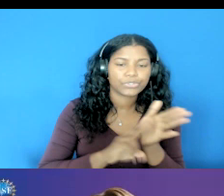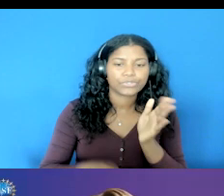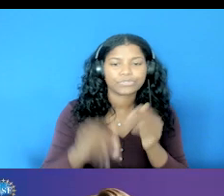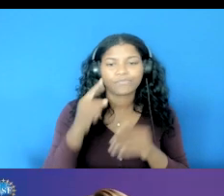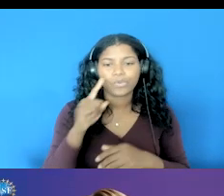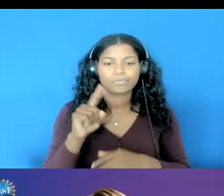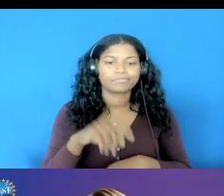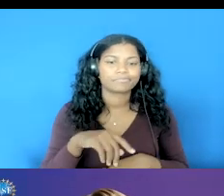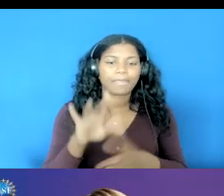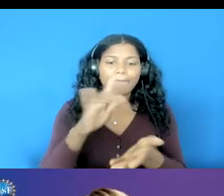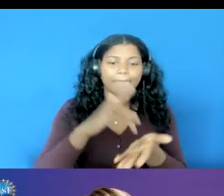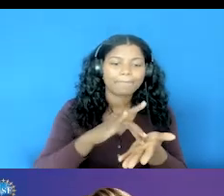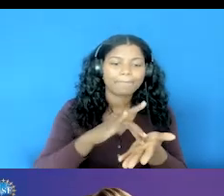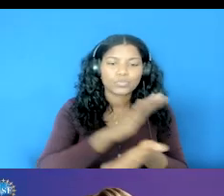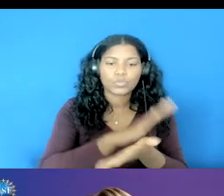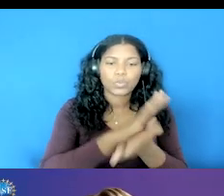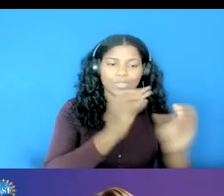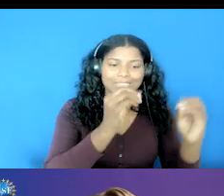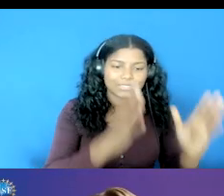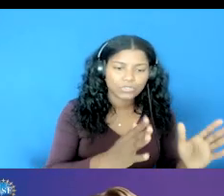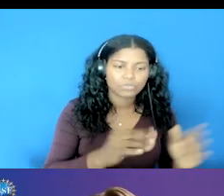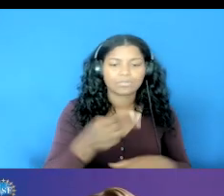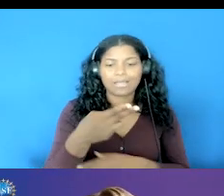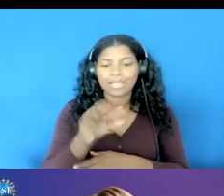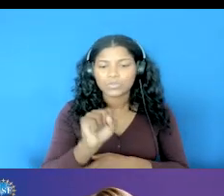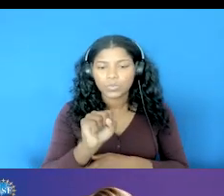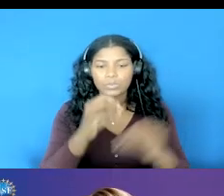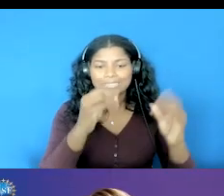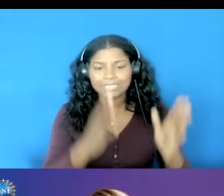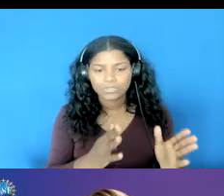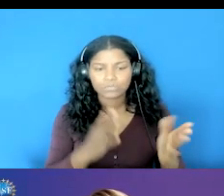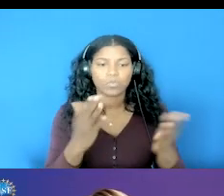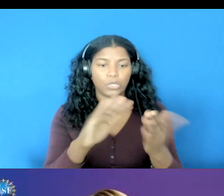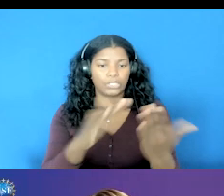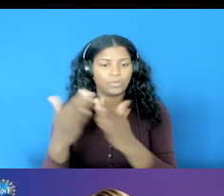of middle school teachers, high school teachers and or community college faculty.